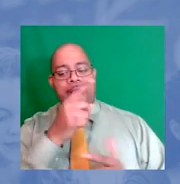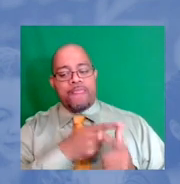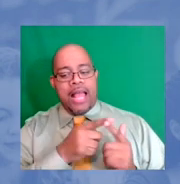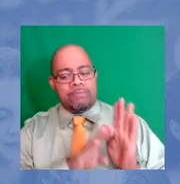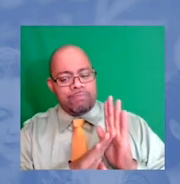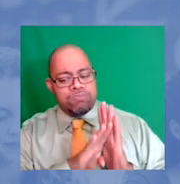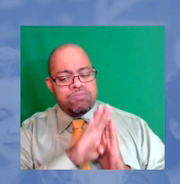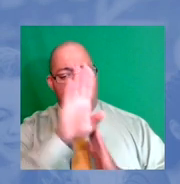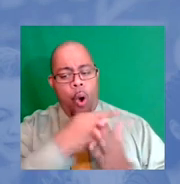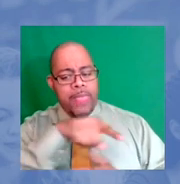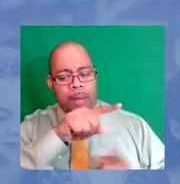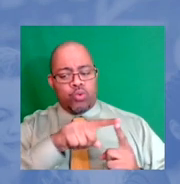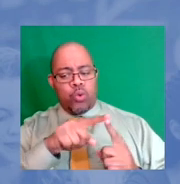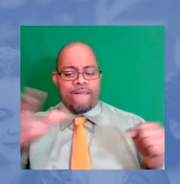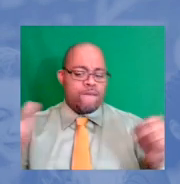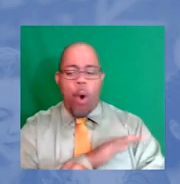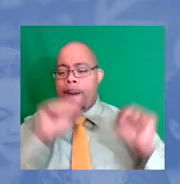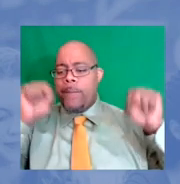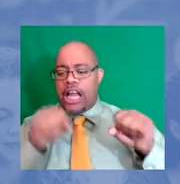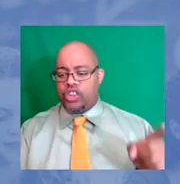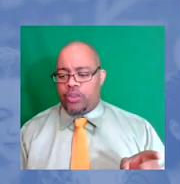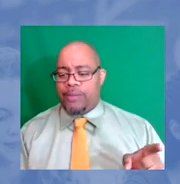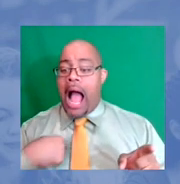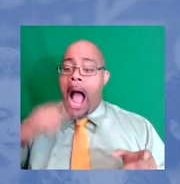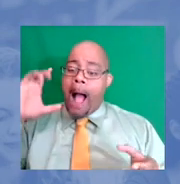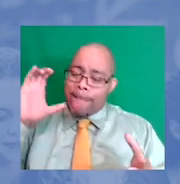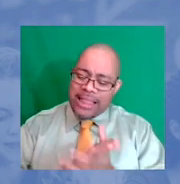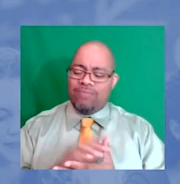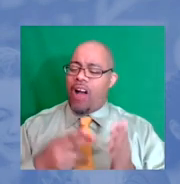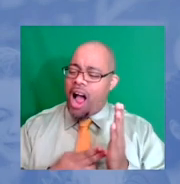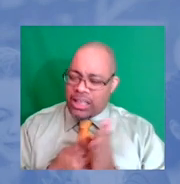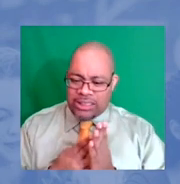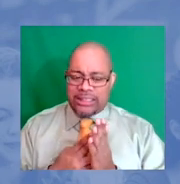FULL POTENTIAL. I BELIEVE SINCERELY DEPUTY SECRETARY THAT